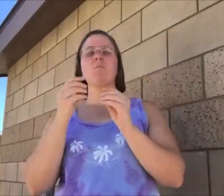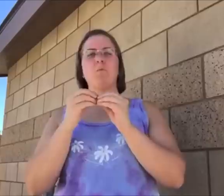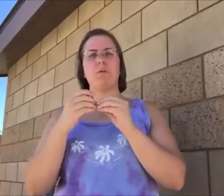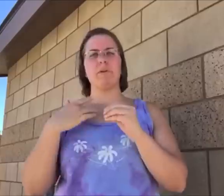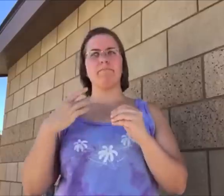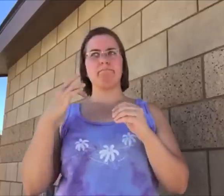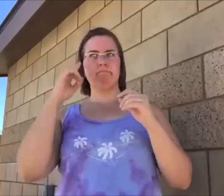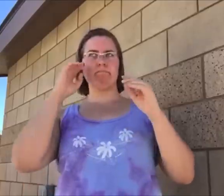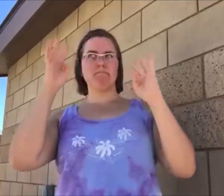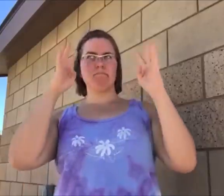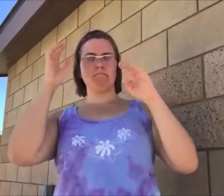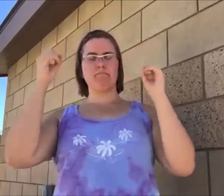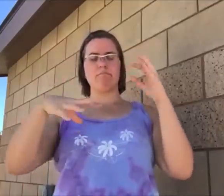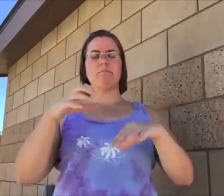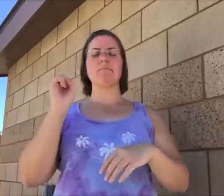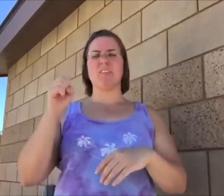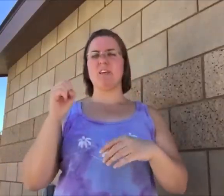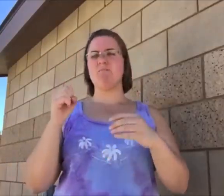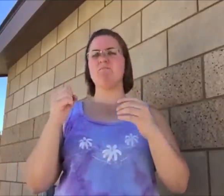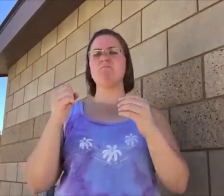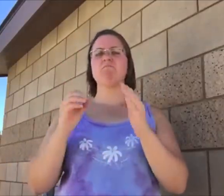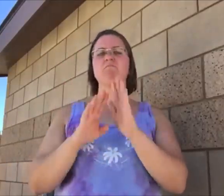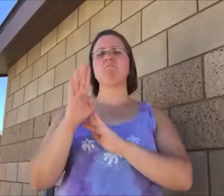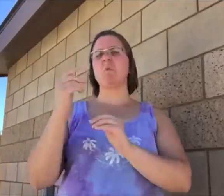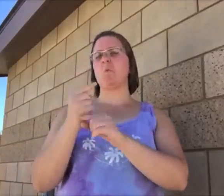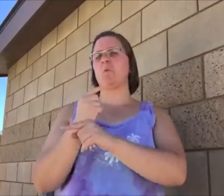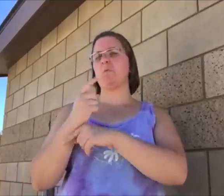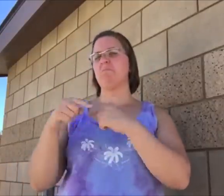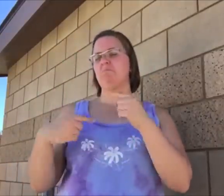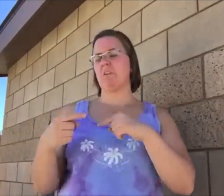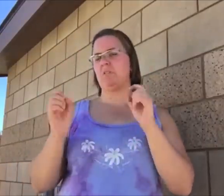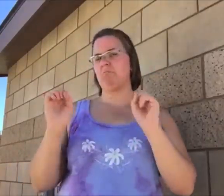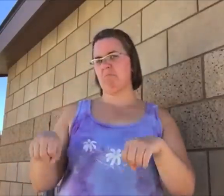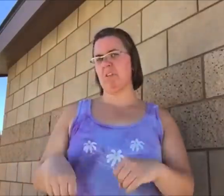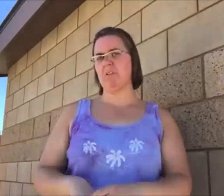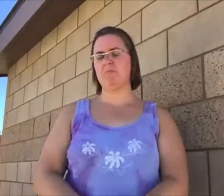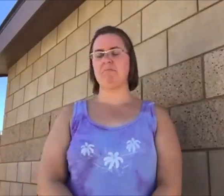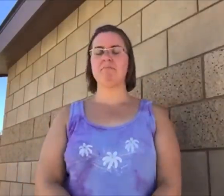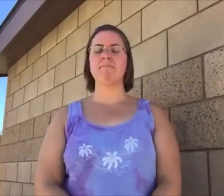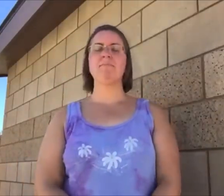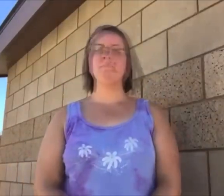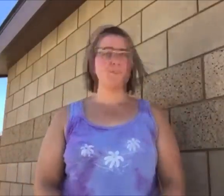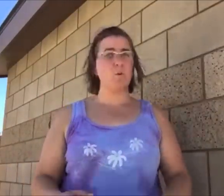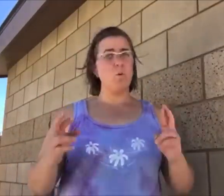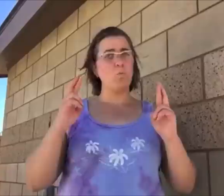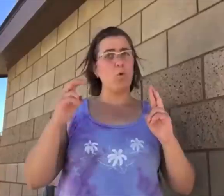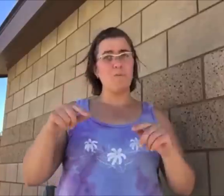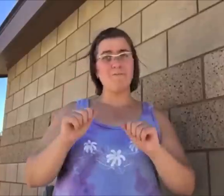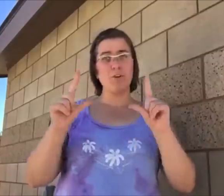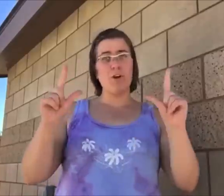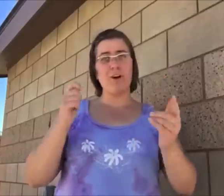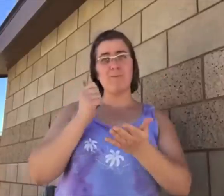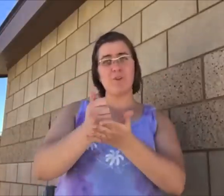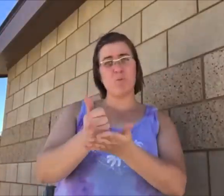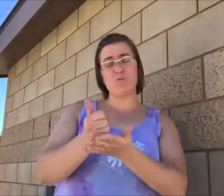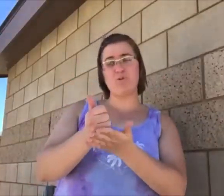future attempts at creating appropriate sign choices. Hopefully this vlog will help you naviagate the dangerous